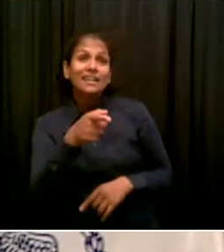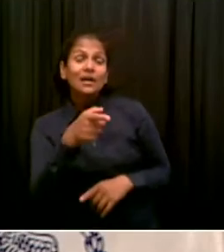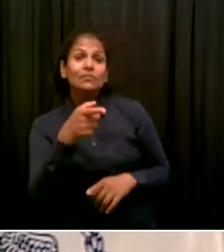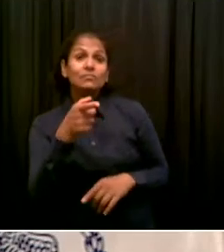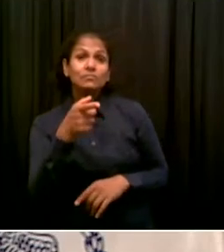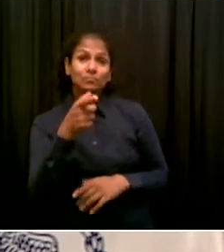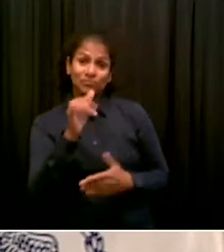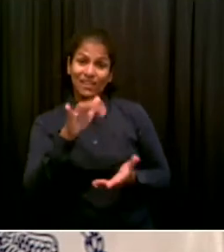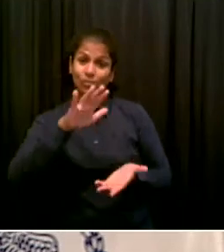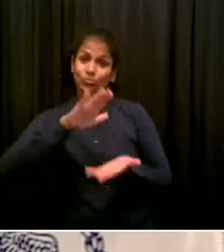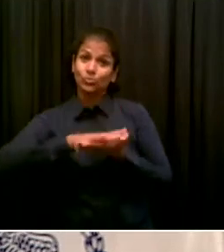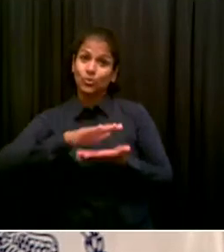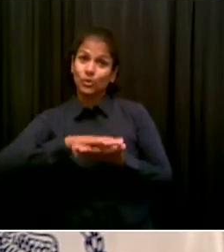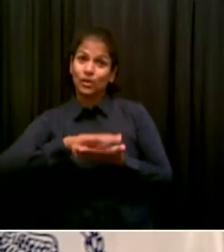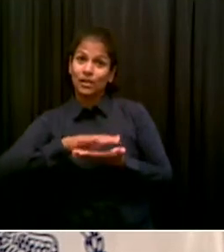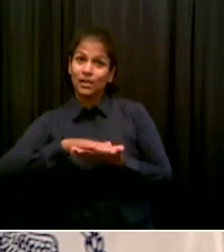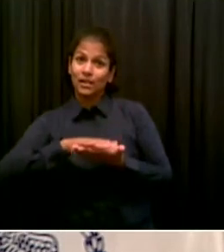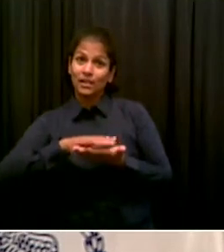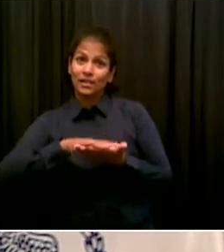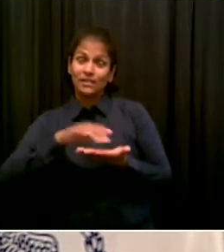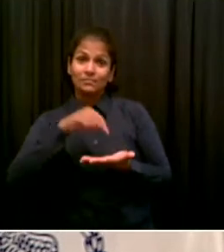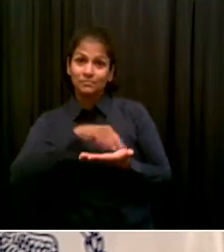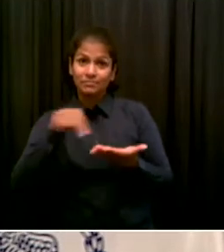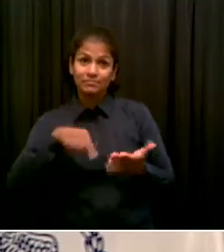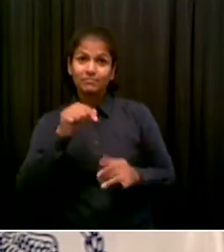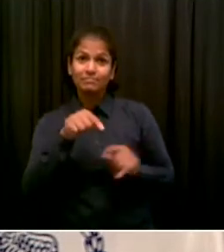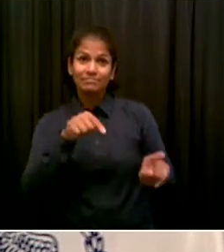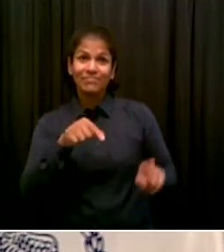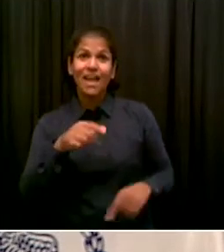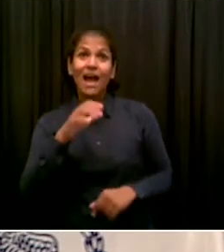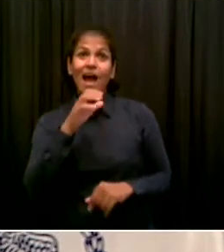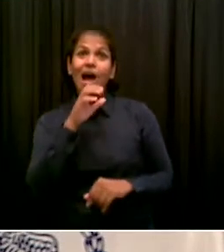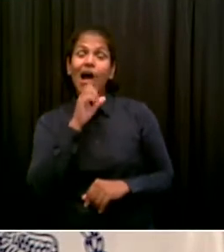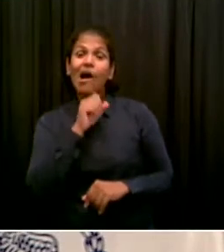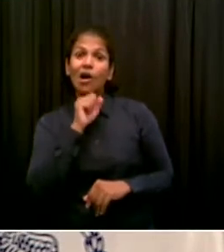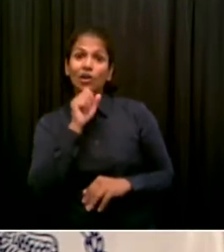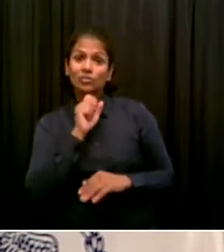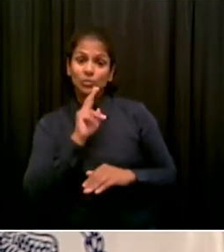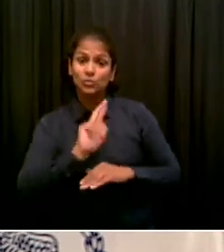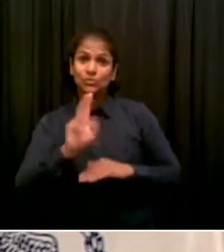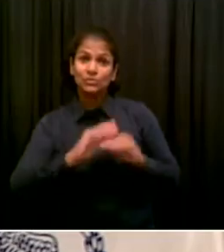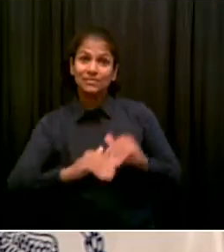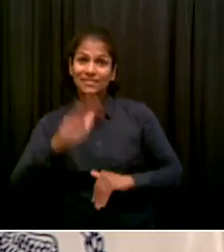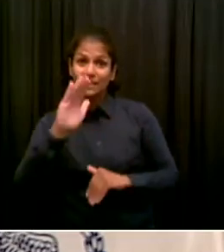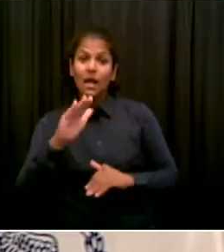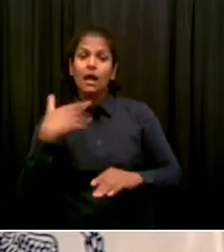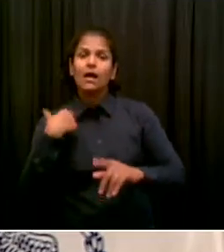THIS IS GOOD NEWS BECAUSE WE HAVE THE VACCINE SITES UP IN